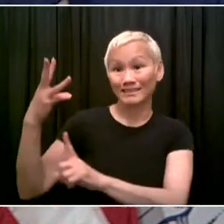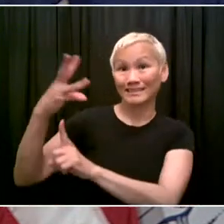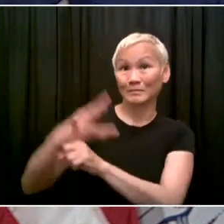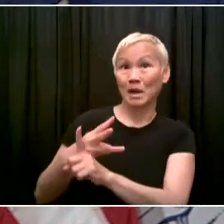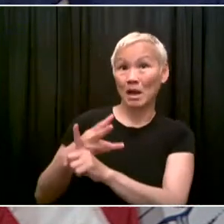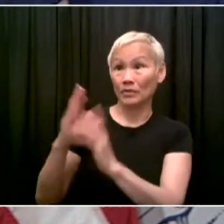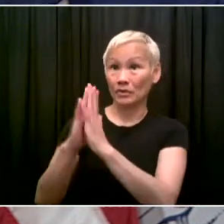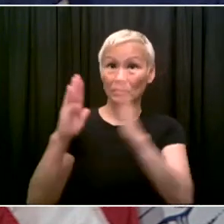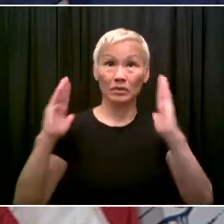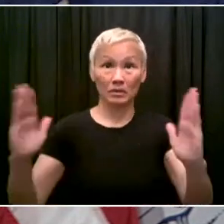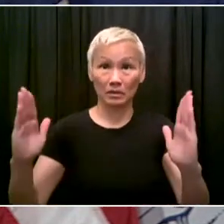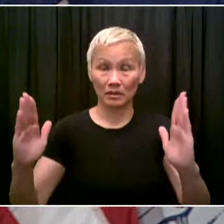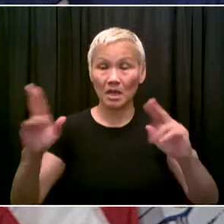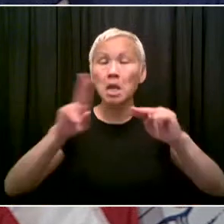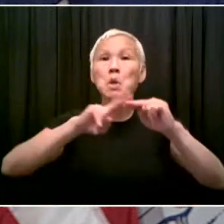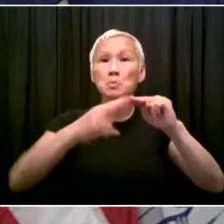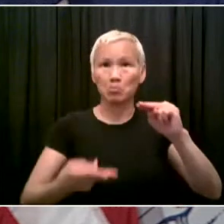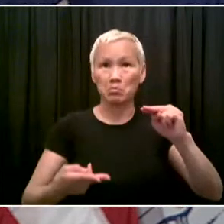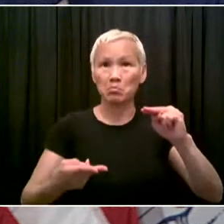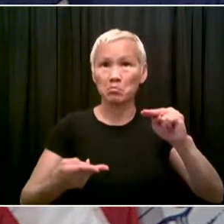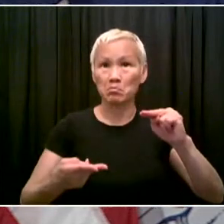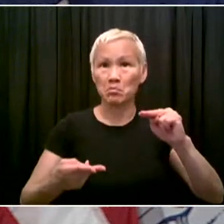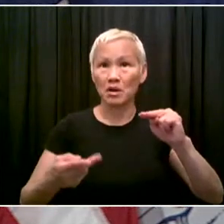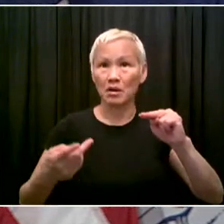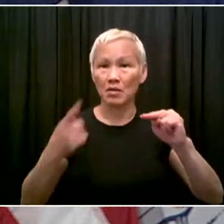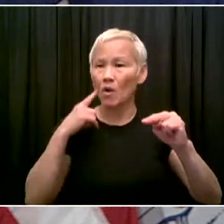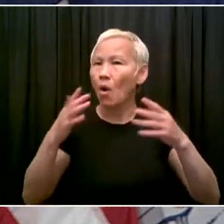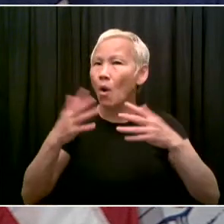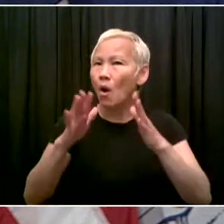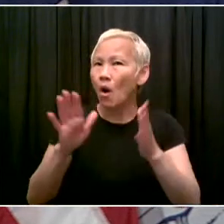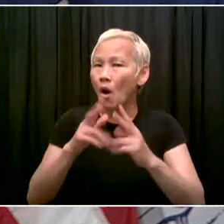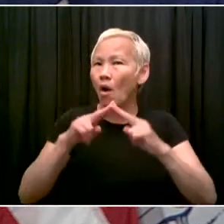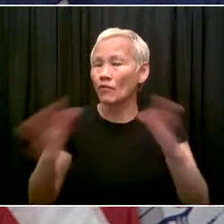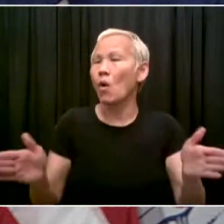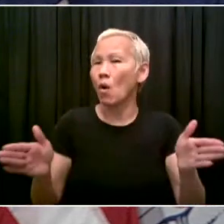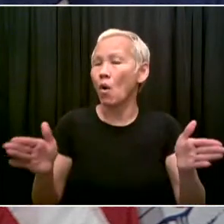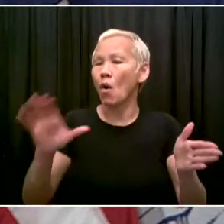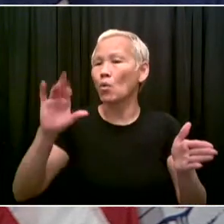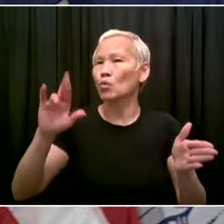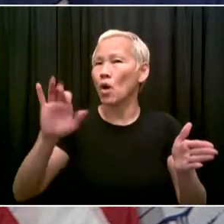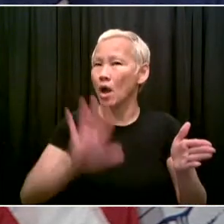SIMOX NTHS OF THIS YEAR IS DOWN SLIGHTLY,